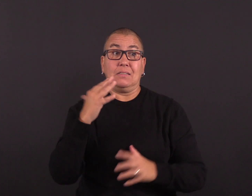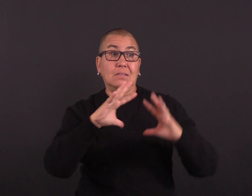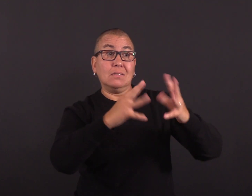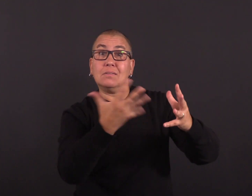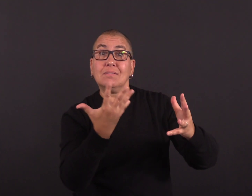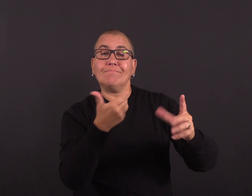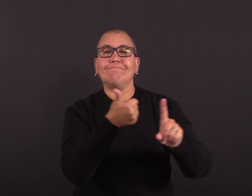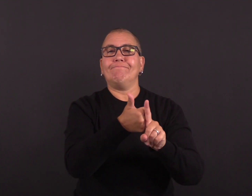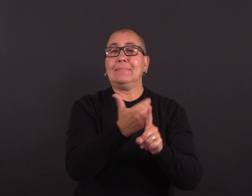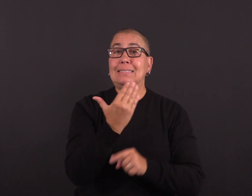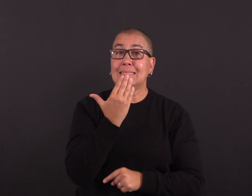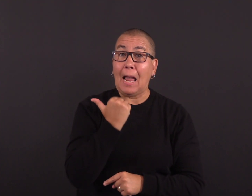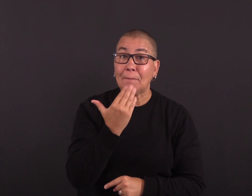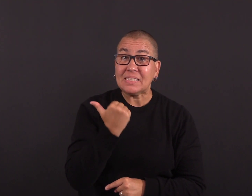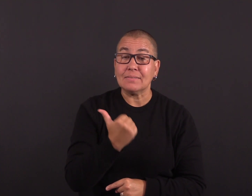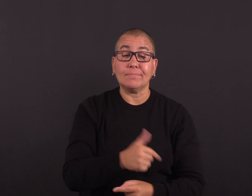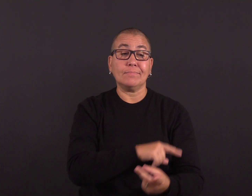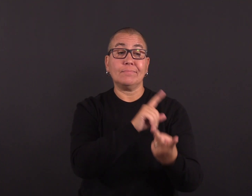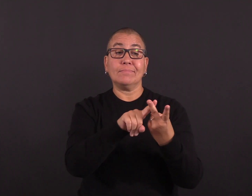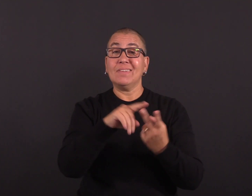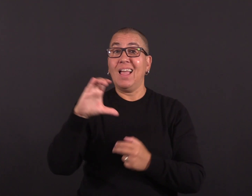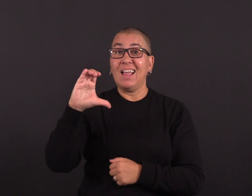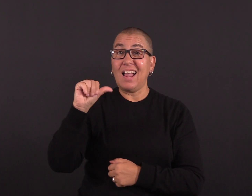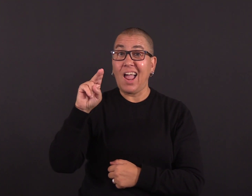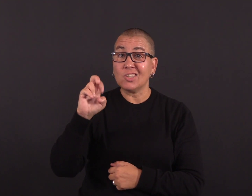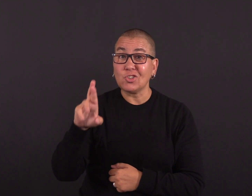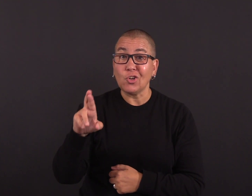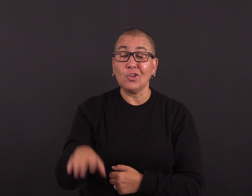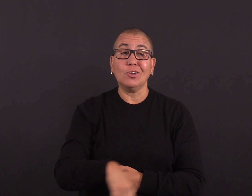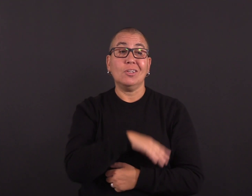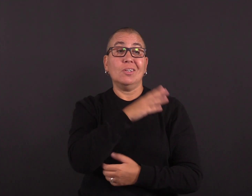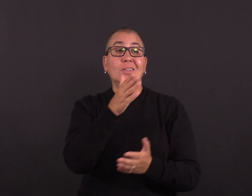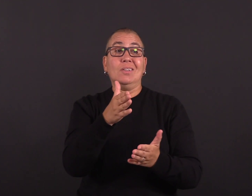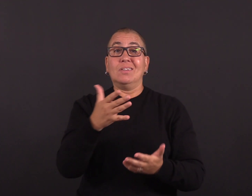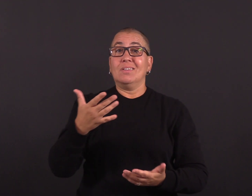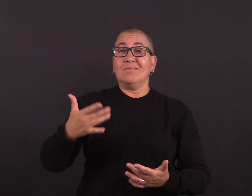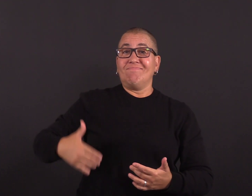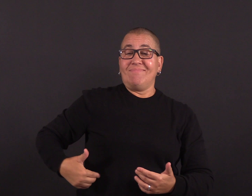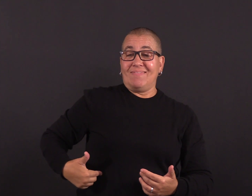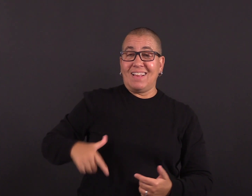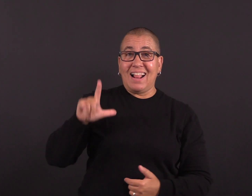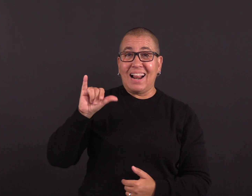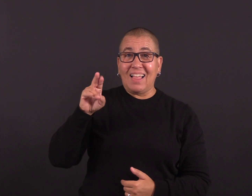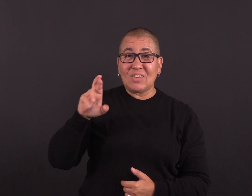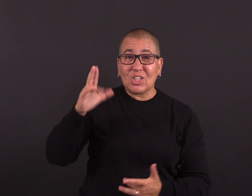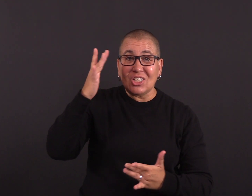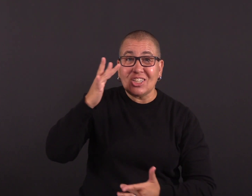Other high-risk groups include people with diabetes, cancer, chronic liver,